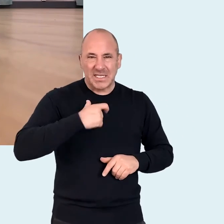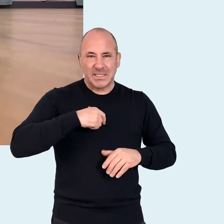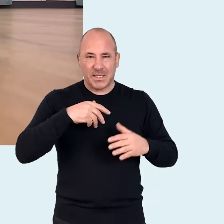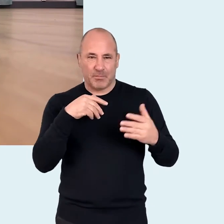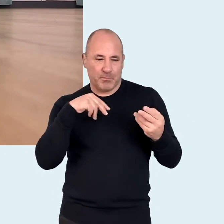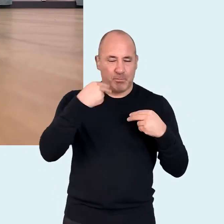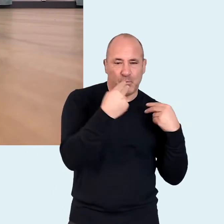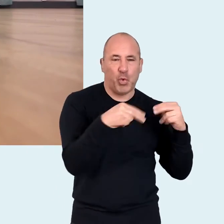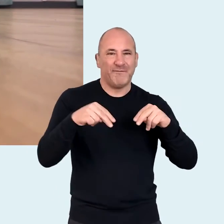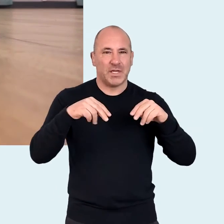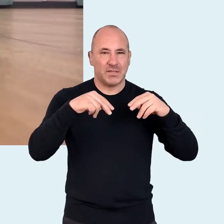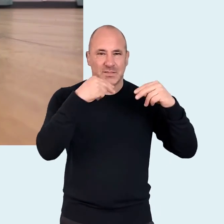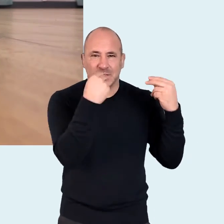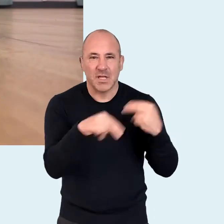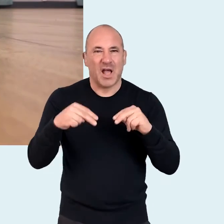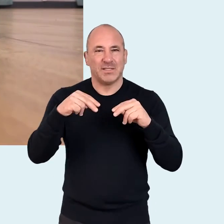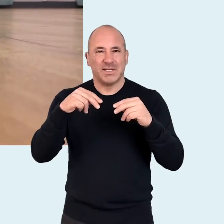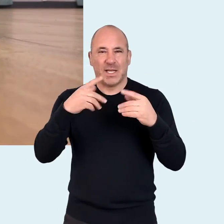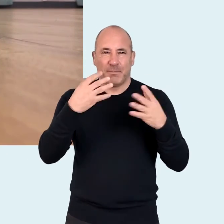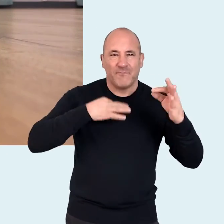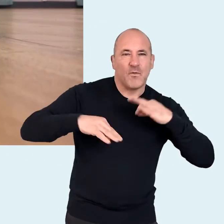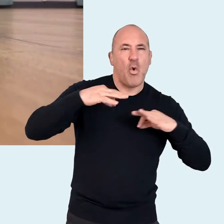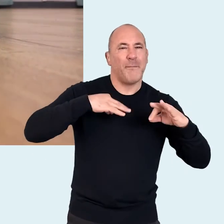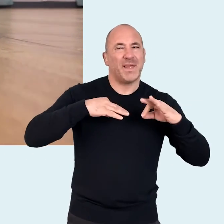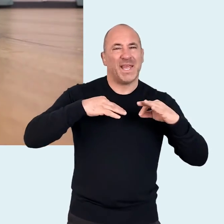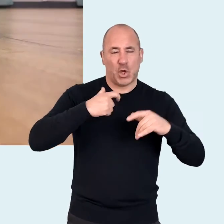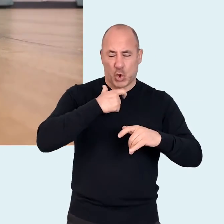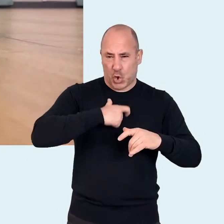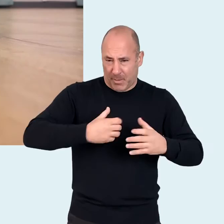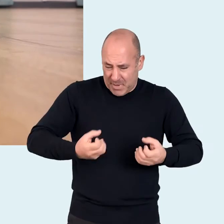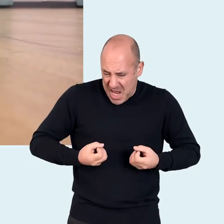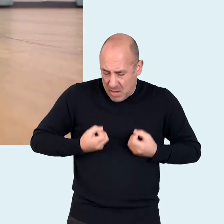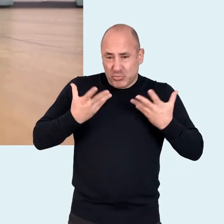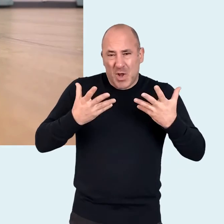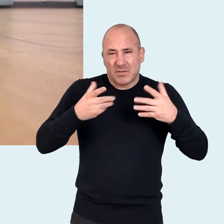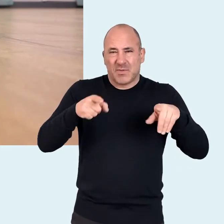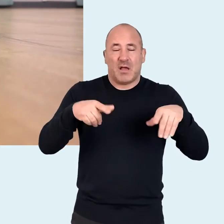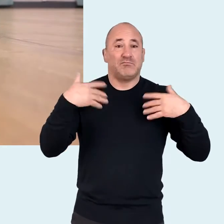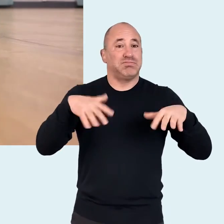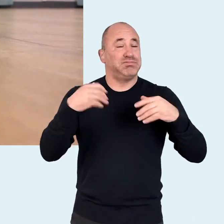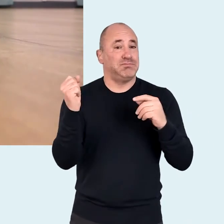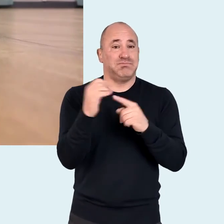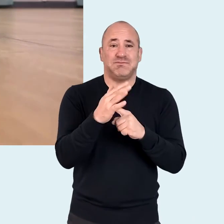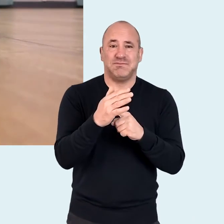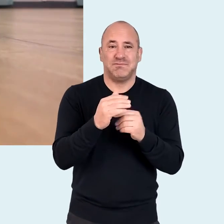moving, dancing, performing, expressing a specific way of being human.